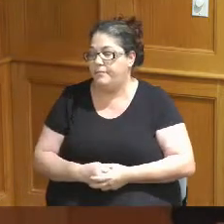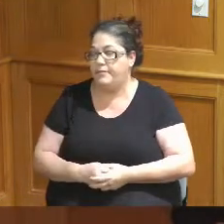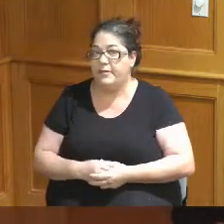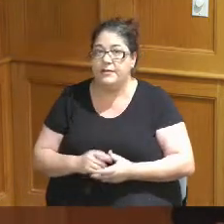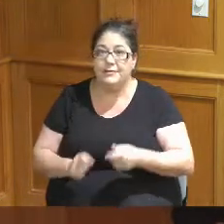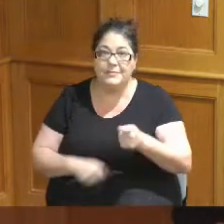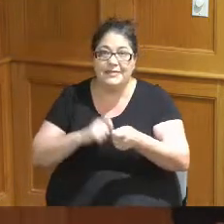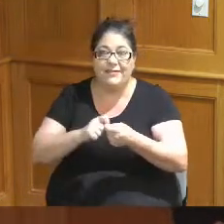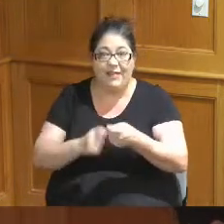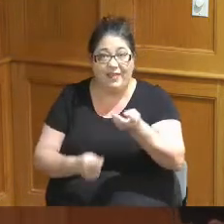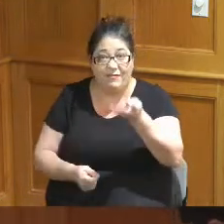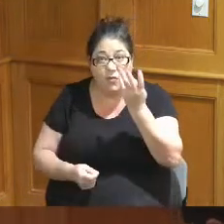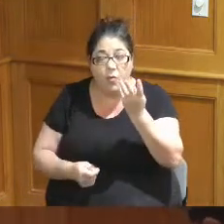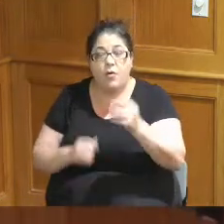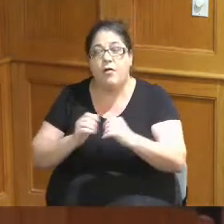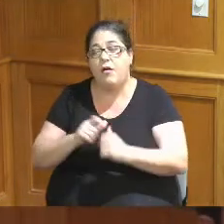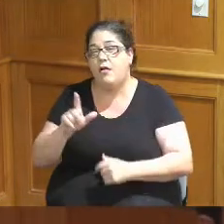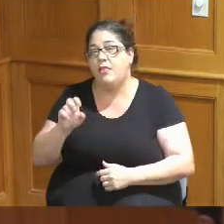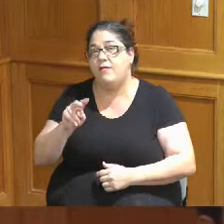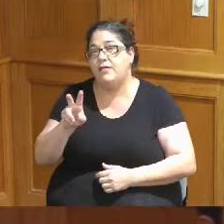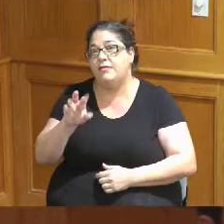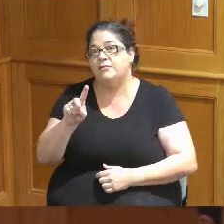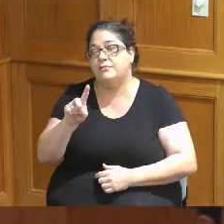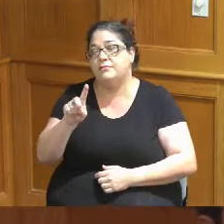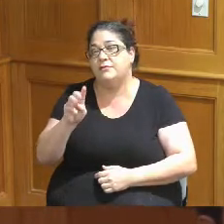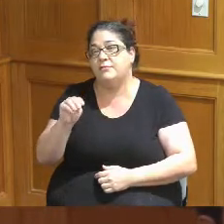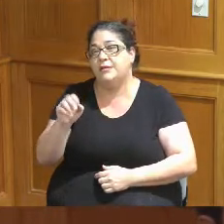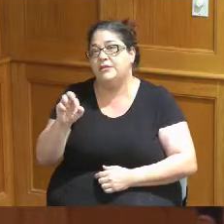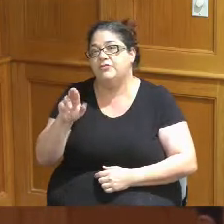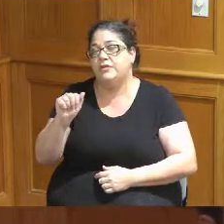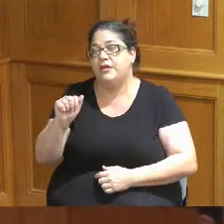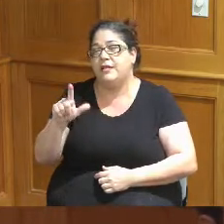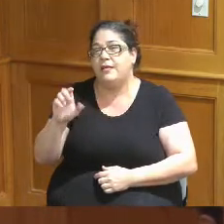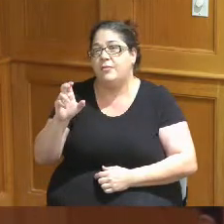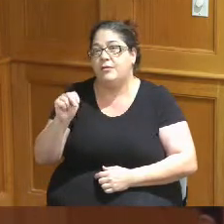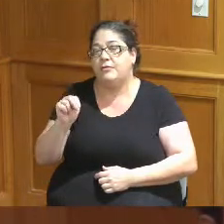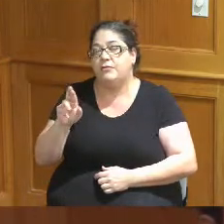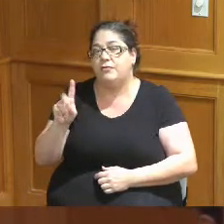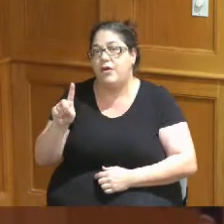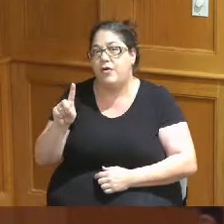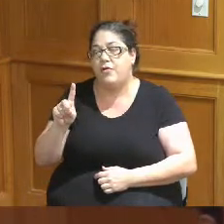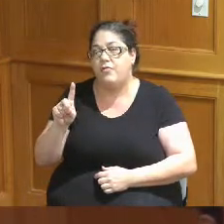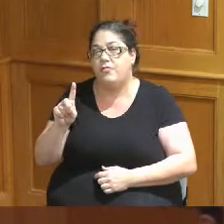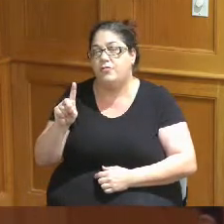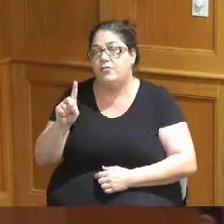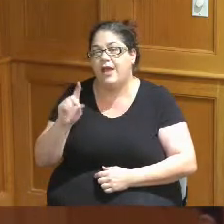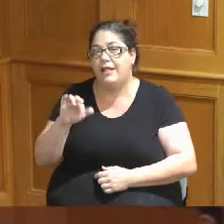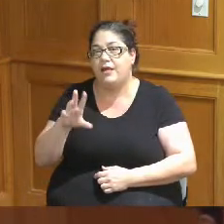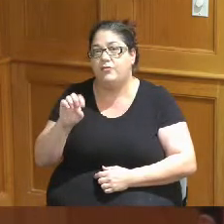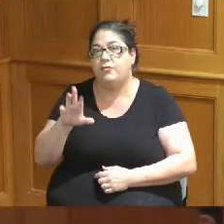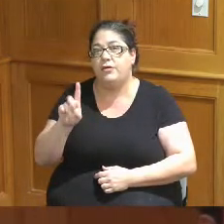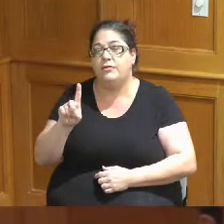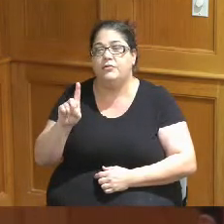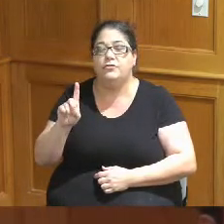signals located on Loveland Madeira Road Lebanon Road and drive at Kemper Road and Hopewell Road